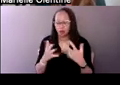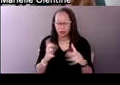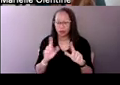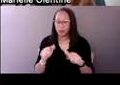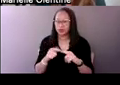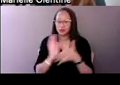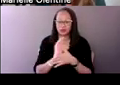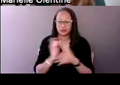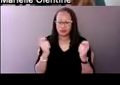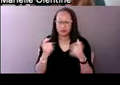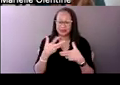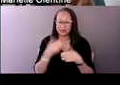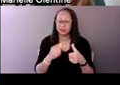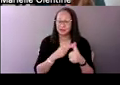The first one is from a short film that I made with